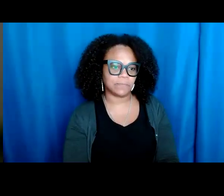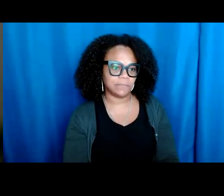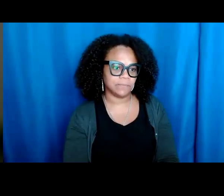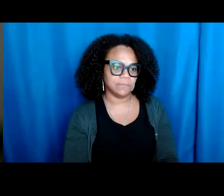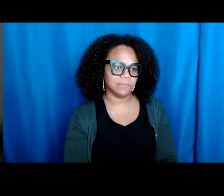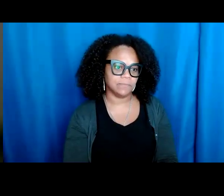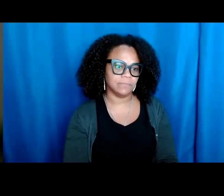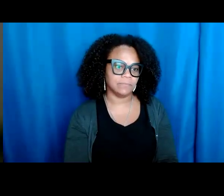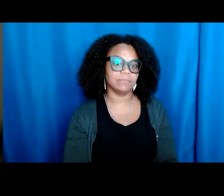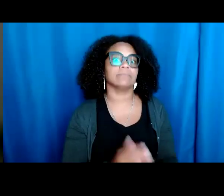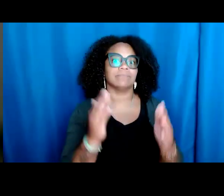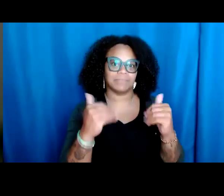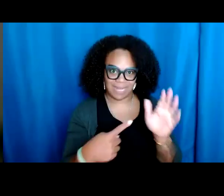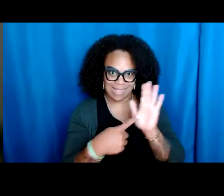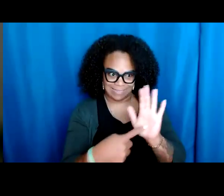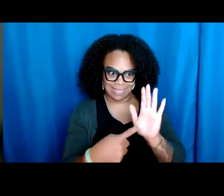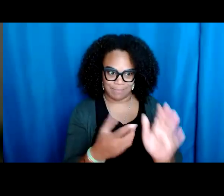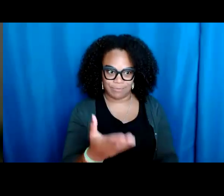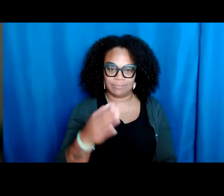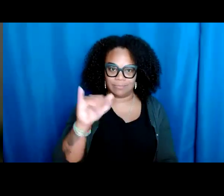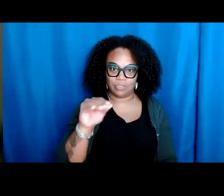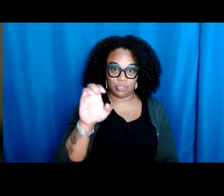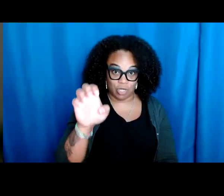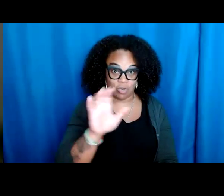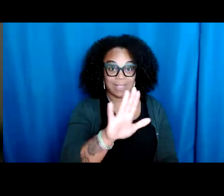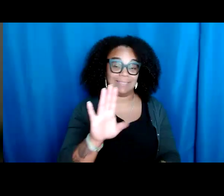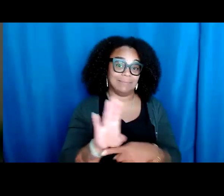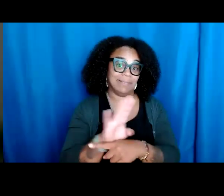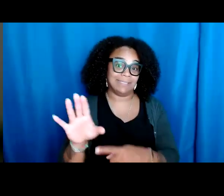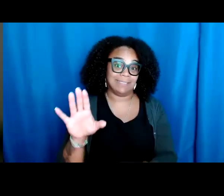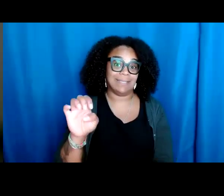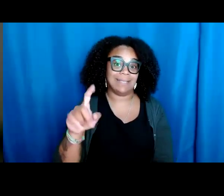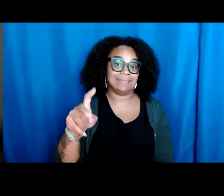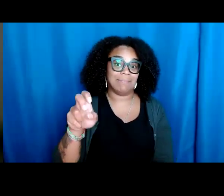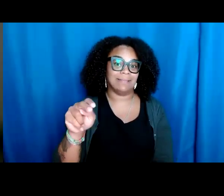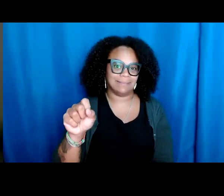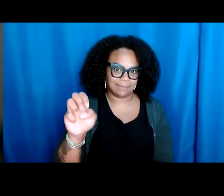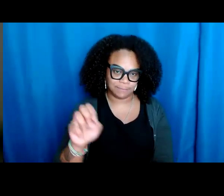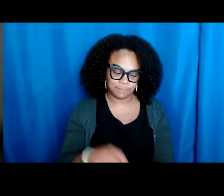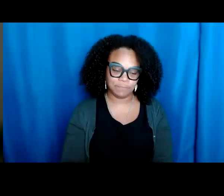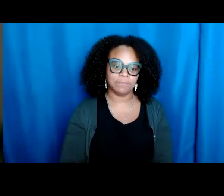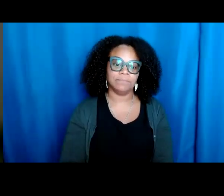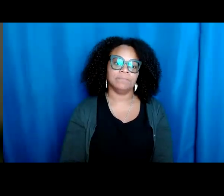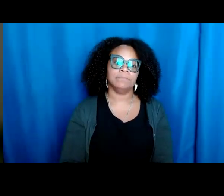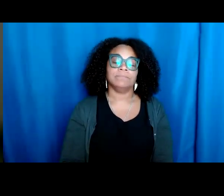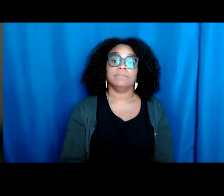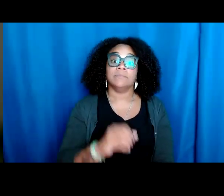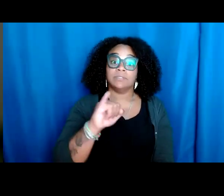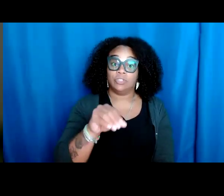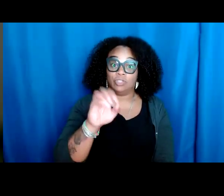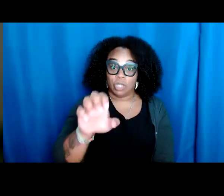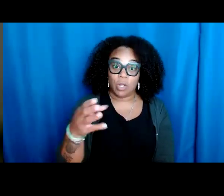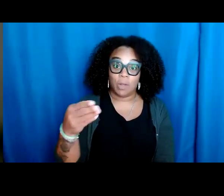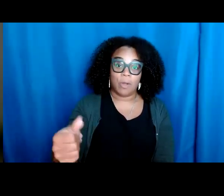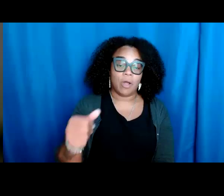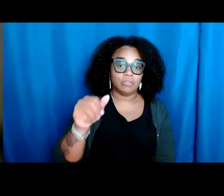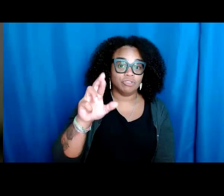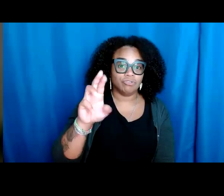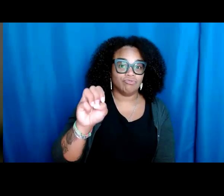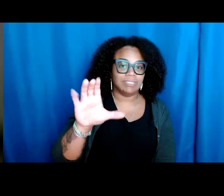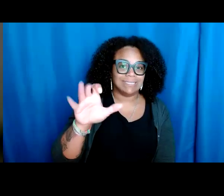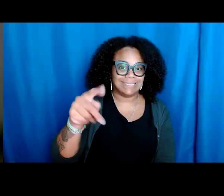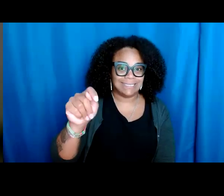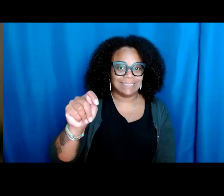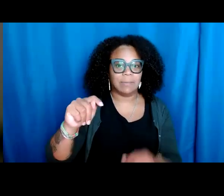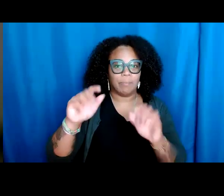So, here is an example of Joe's business expenses that he had. Joe purchased receipt book for $15.